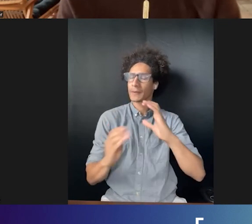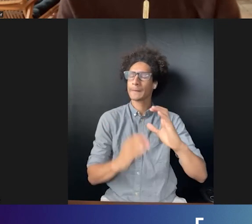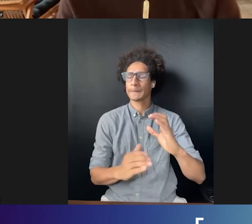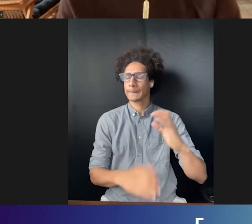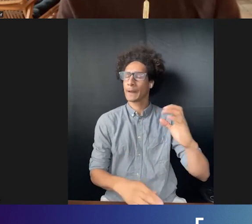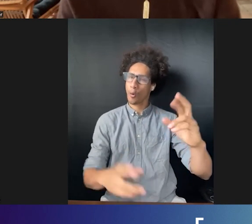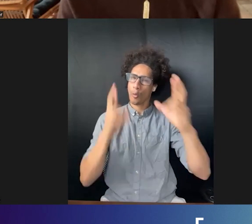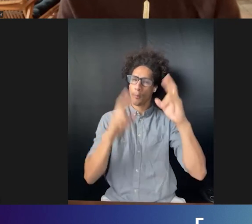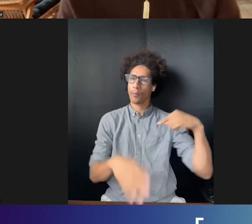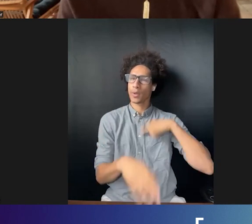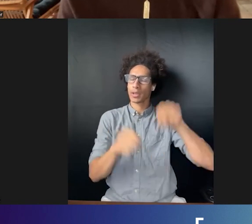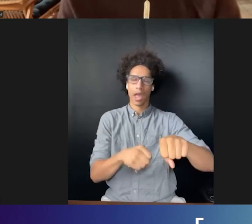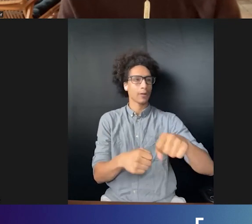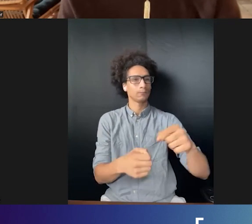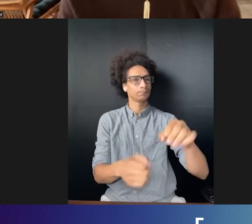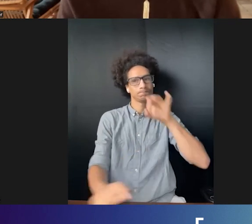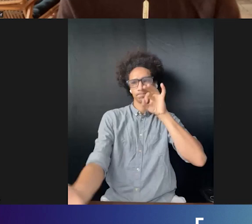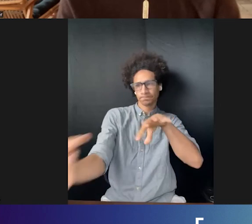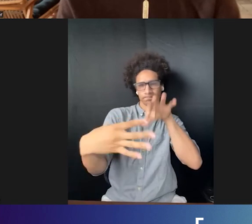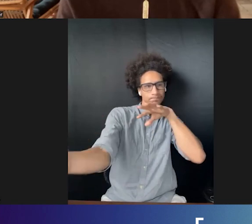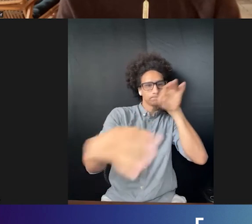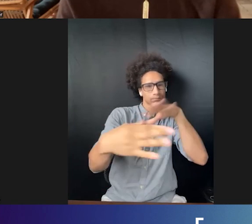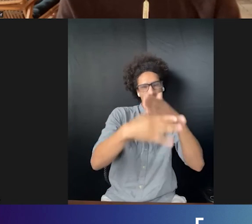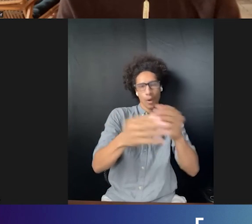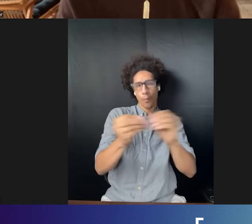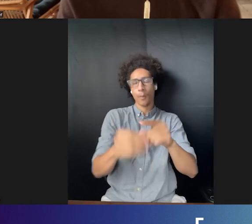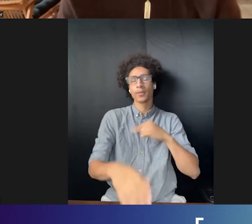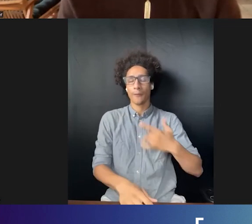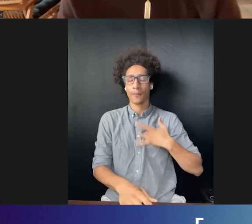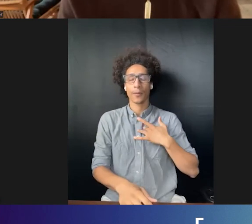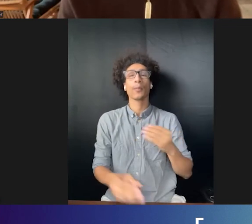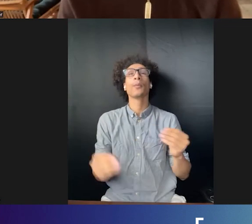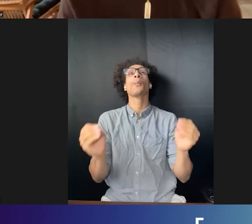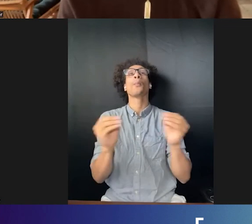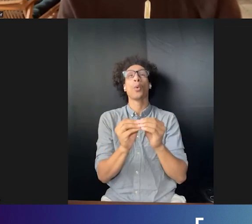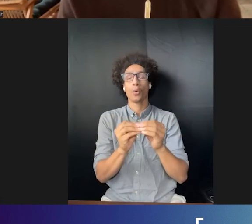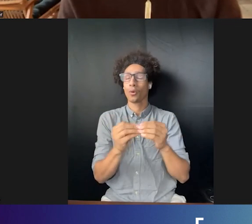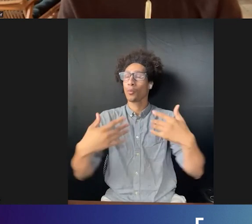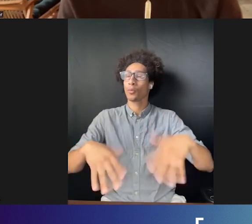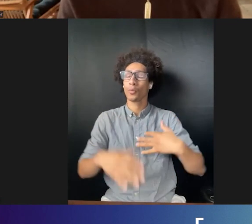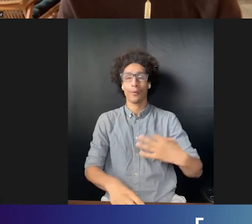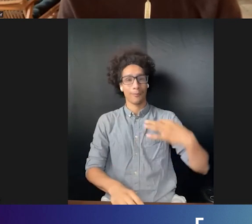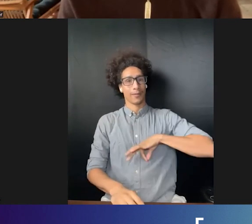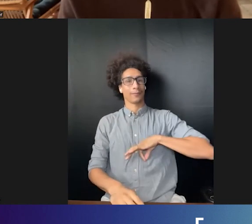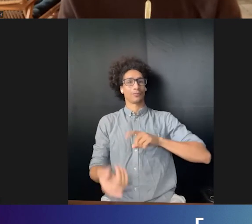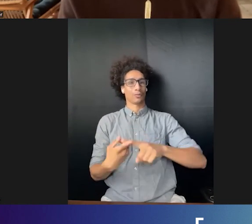because it would have been very instructive to me many years ago.